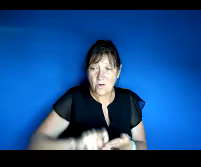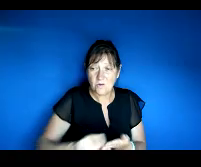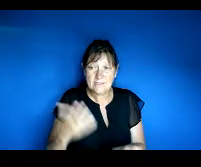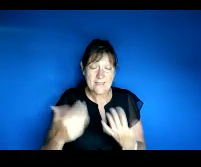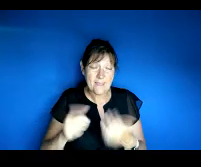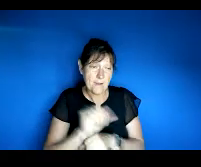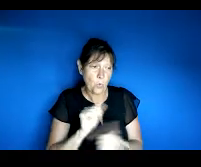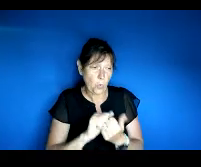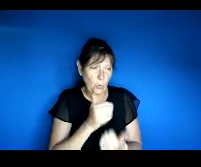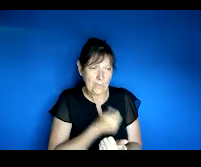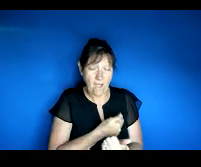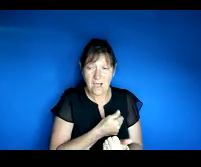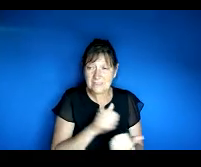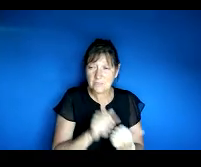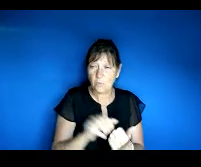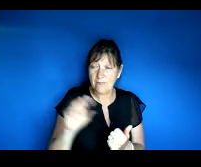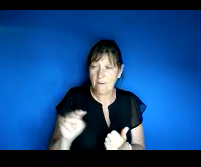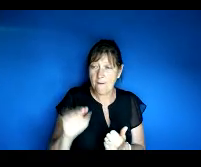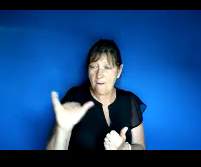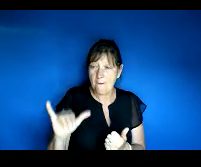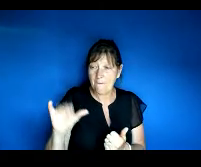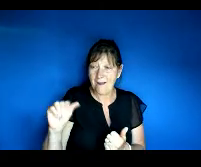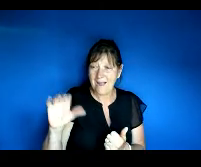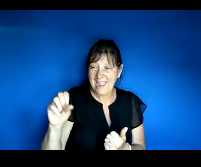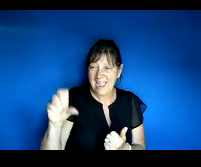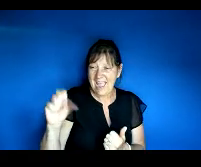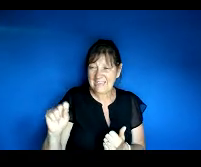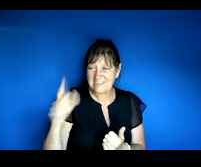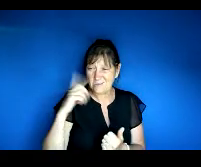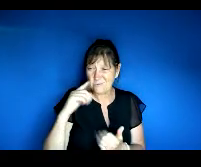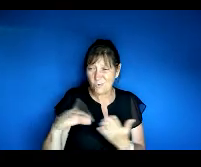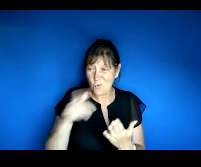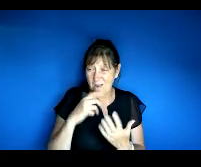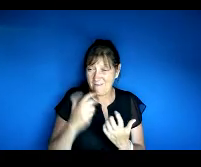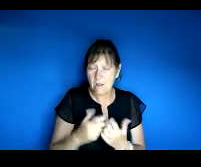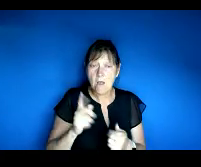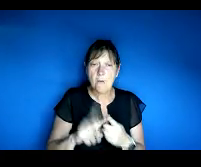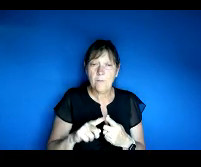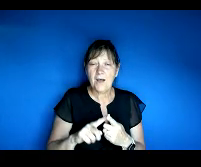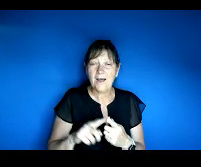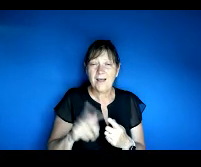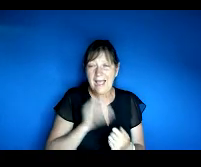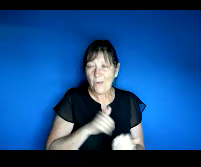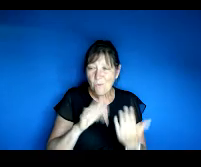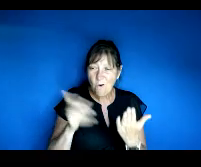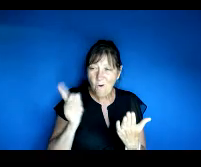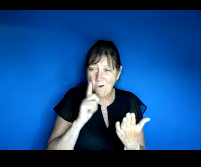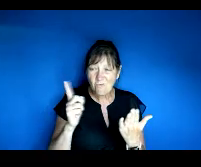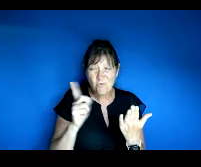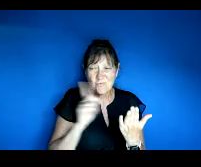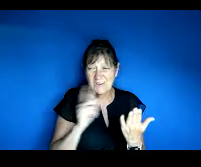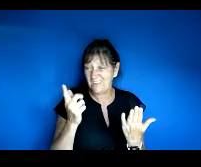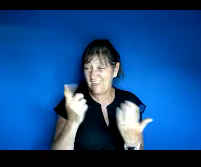through the myACCESS Portal for students that have that accommodation. But there is a universal design approach sometimes that certain faculty members will take,